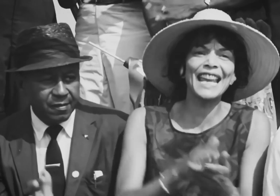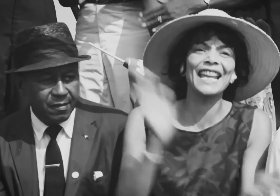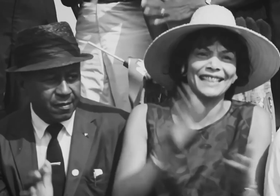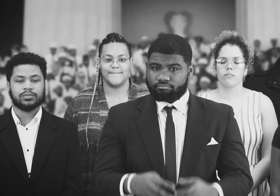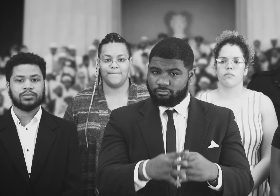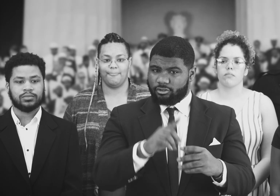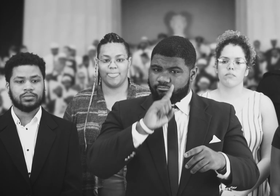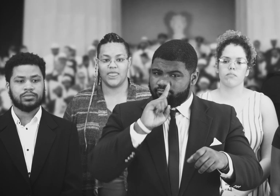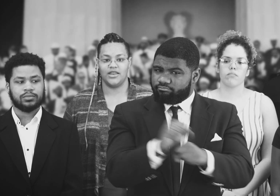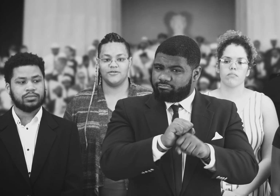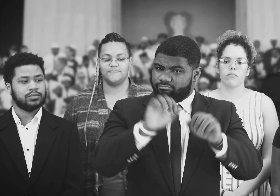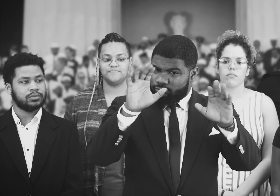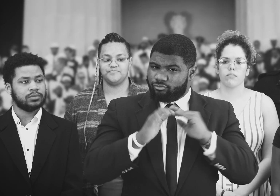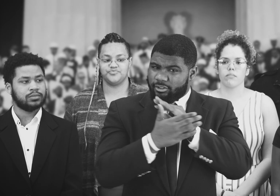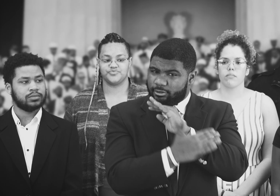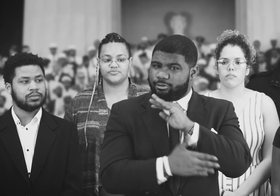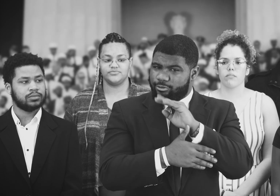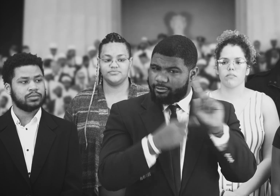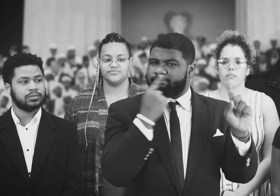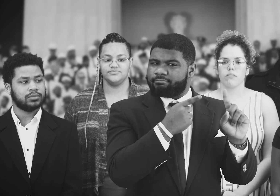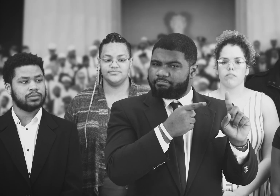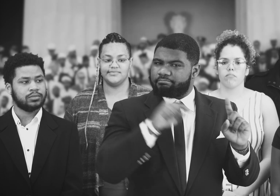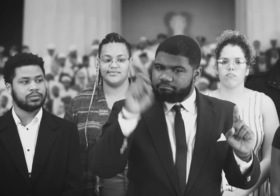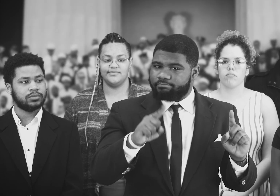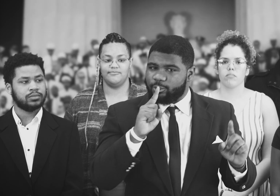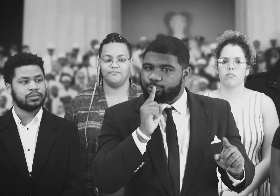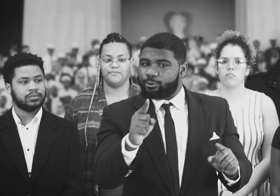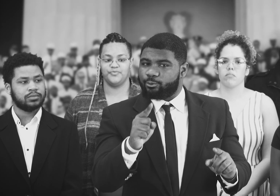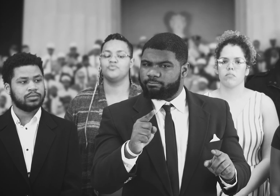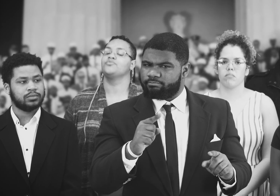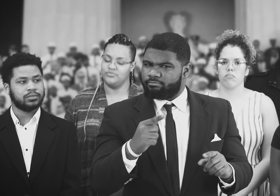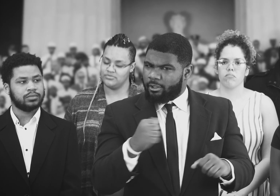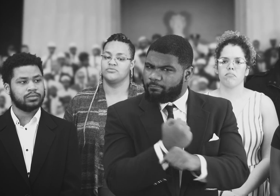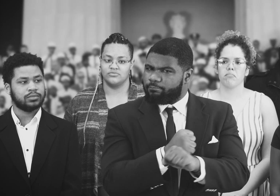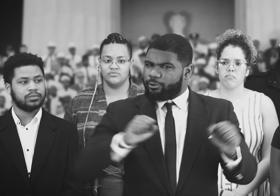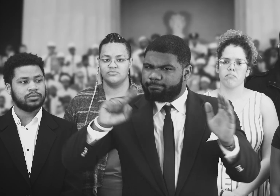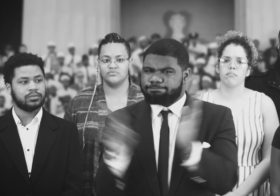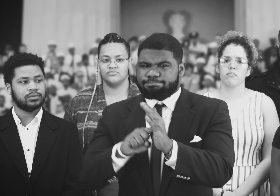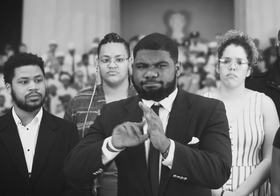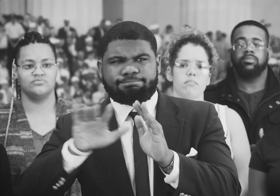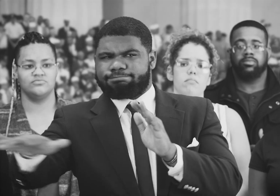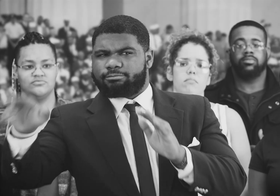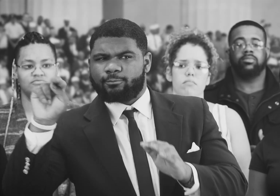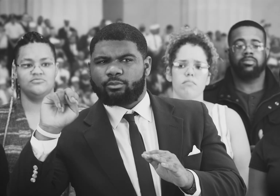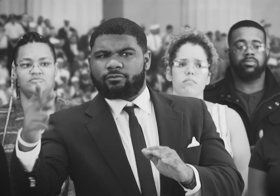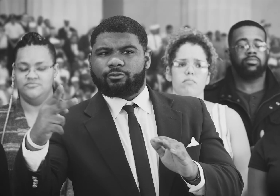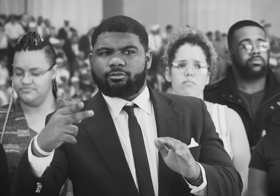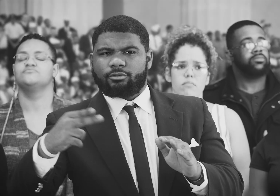And if America is to be a great nation, this must become true. So let freedom ring from the prodigious hilltops of New Hampshire. Let freedom ring from the mighty